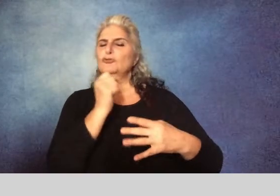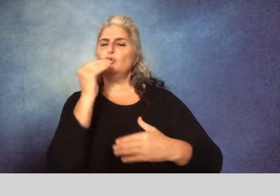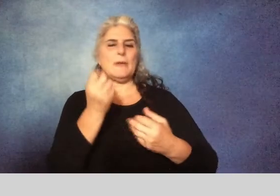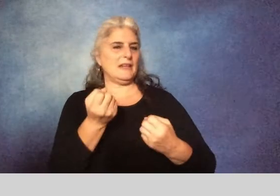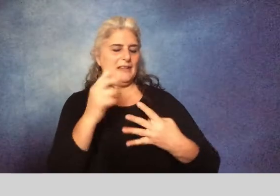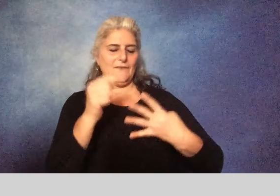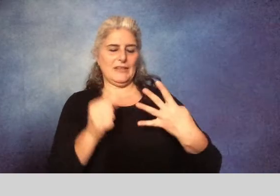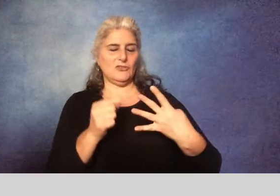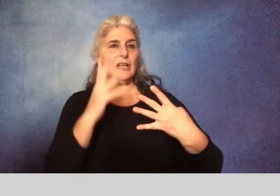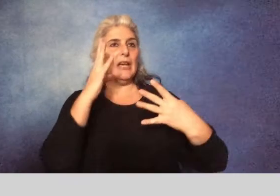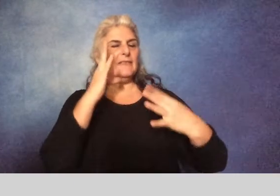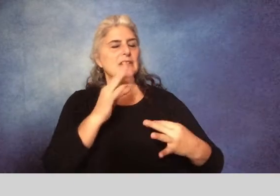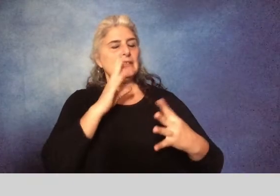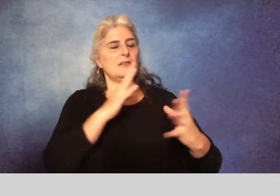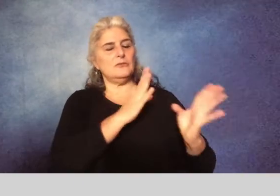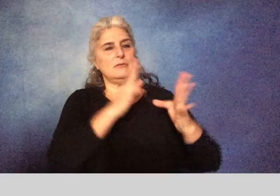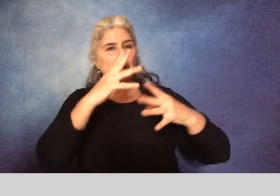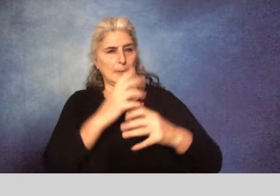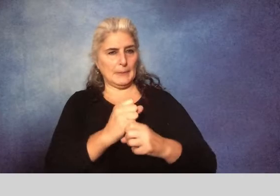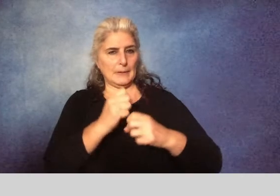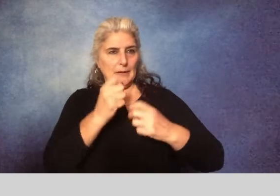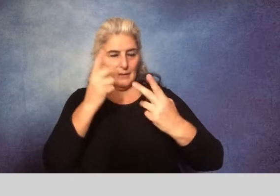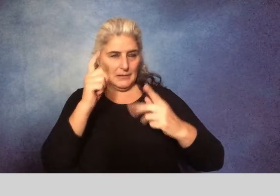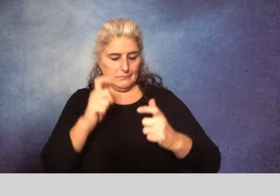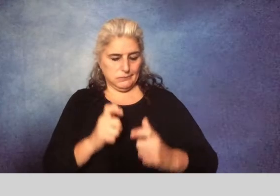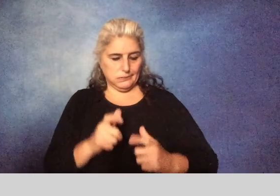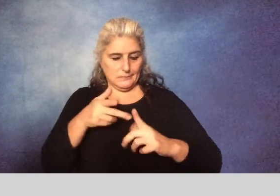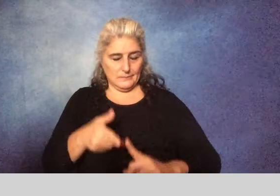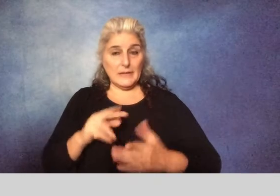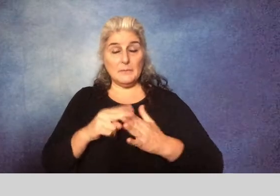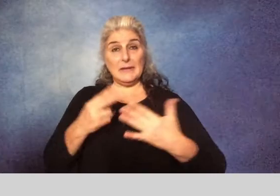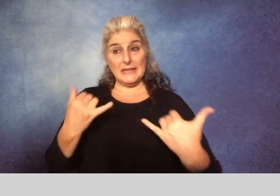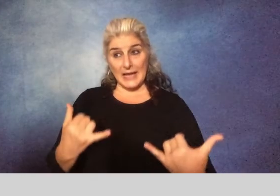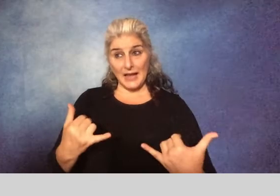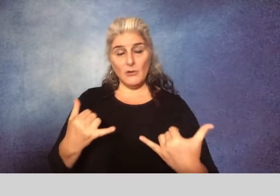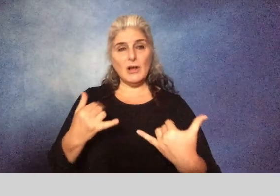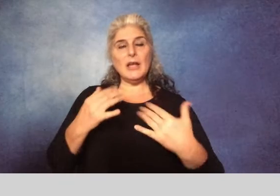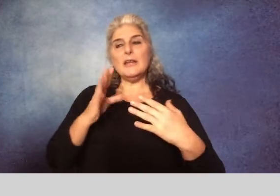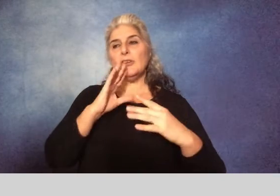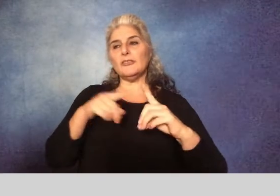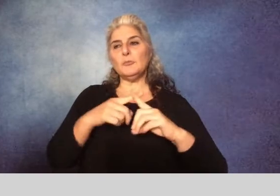and I did a principal components analysis. This drops the components that explain the least amount of variance